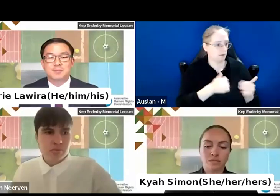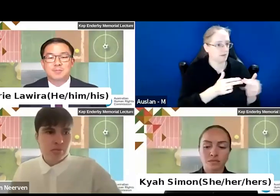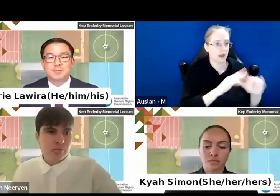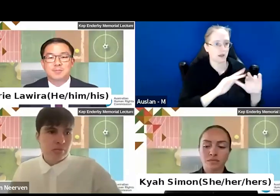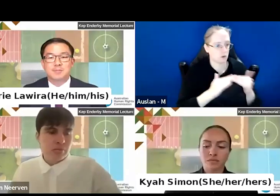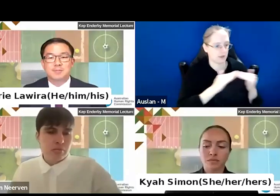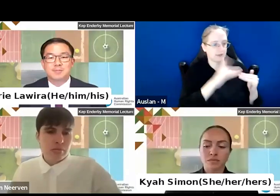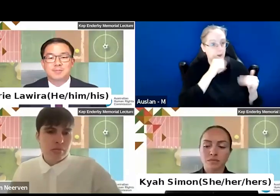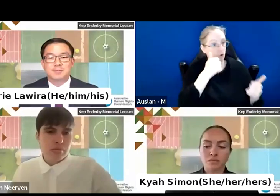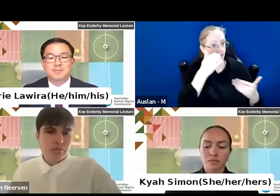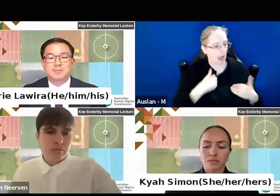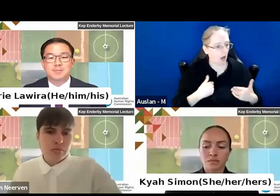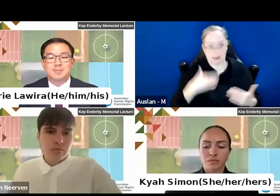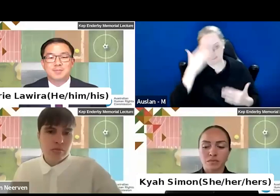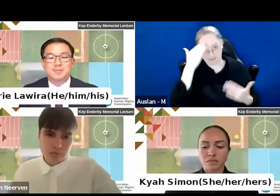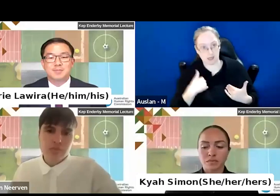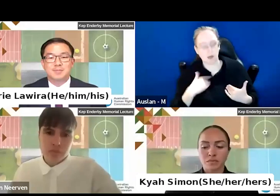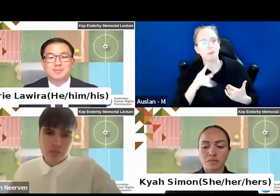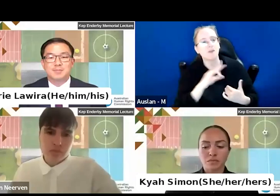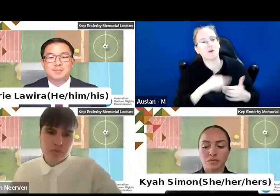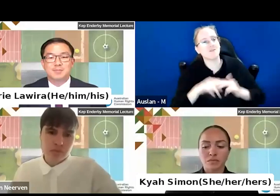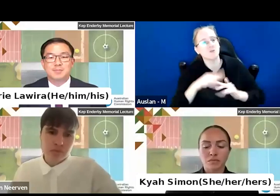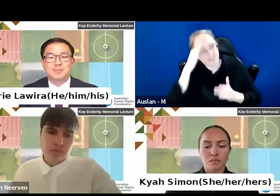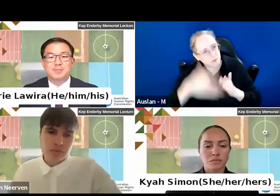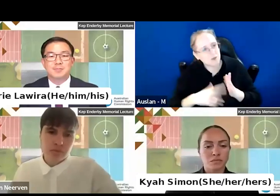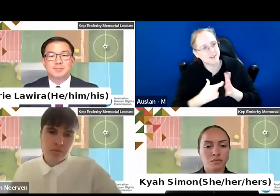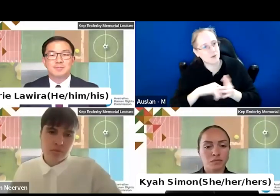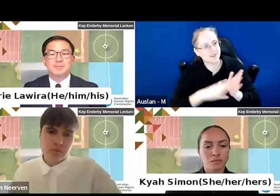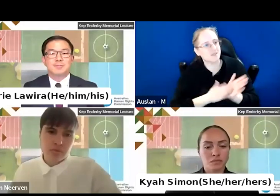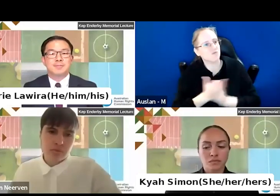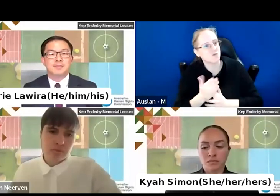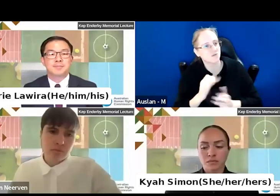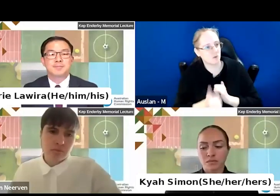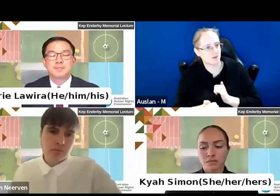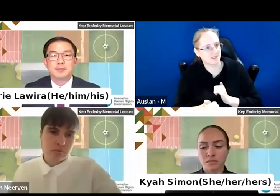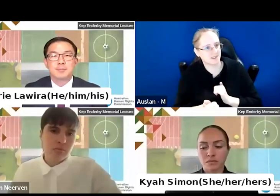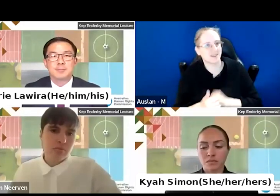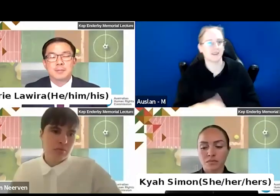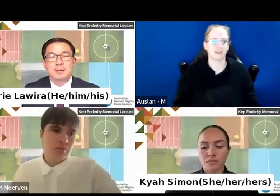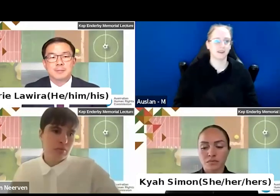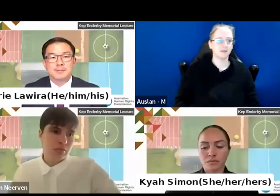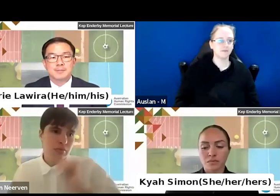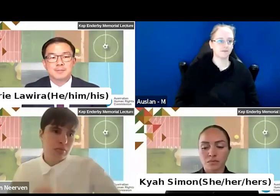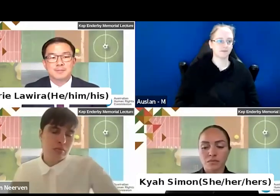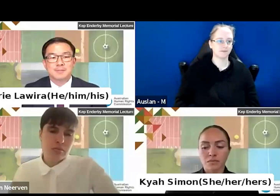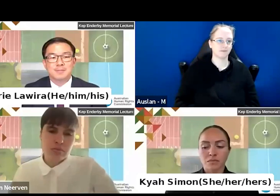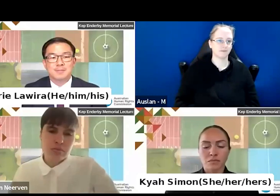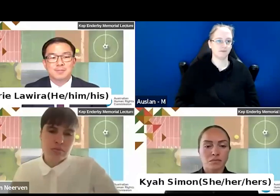but not if you're experiencing racism in it. So I think to challenge the narrative that sport is always good because the the